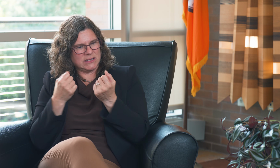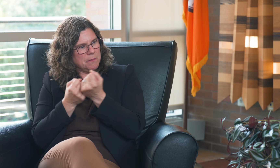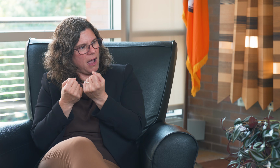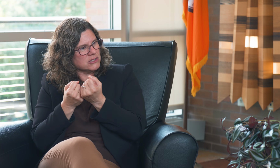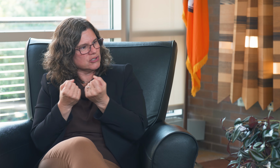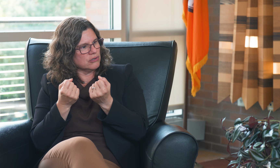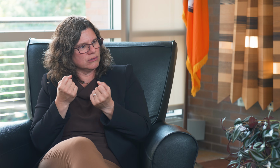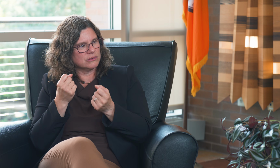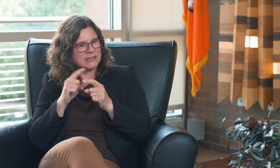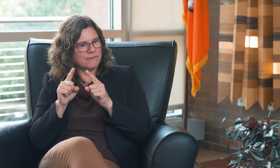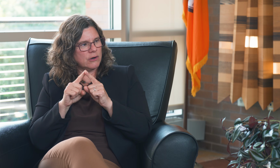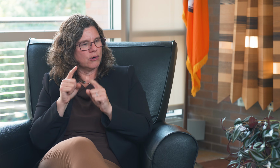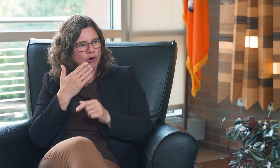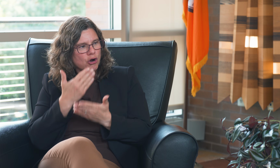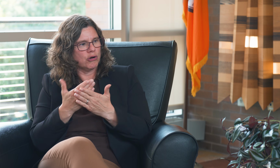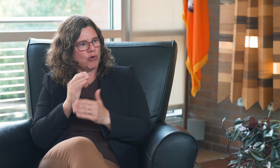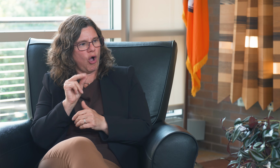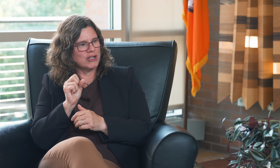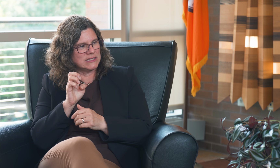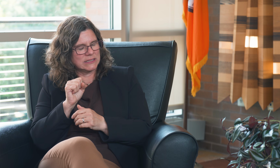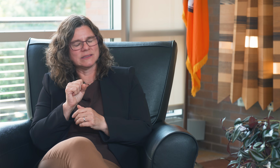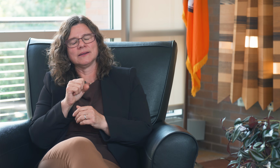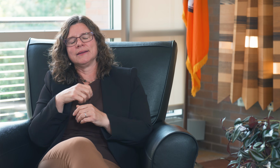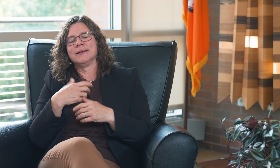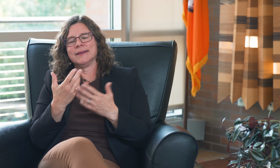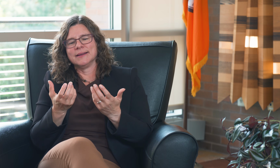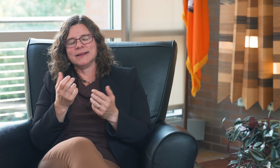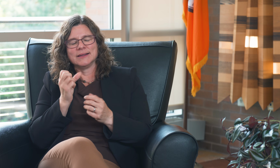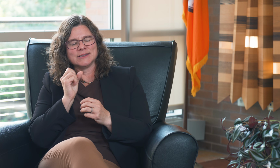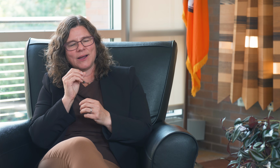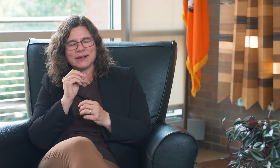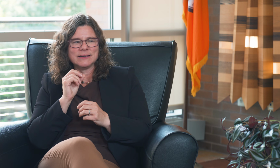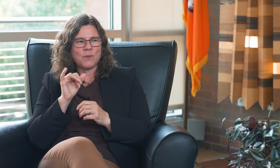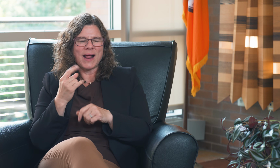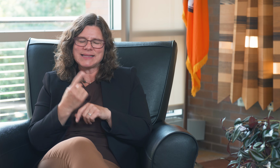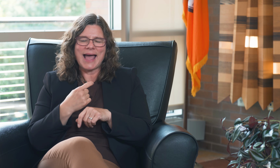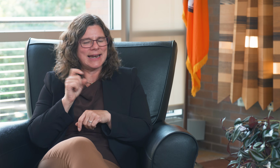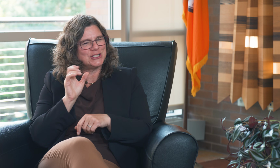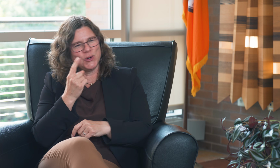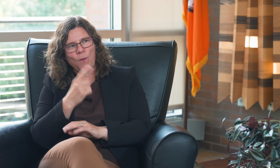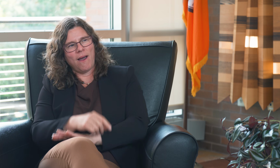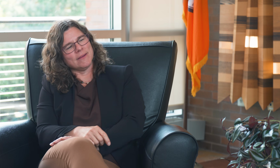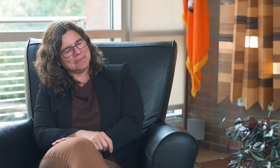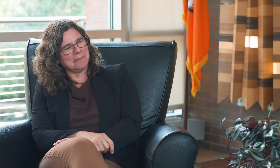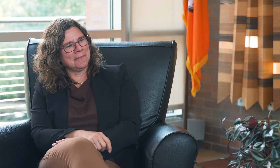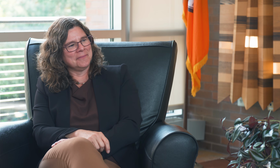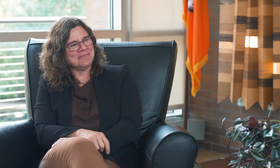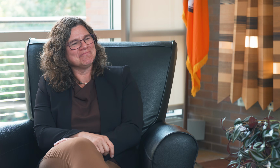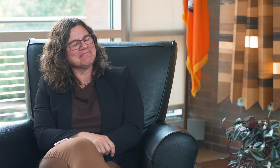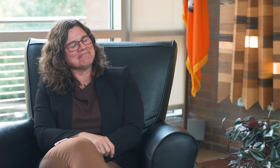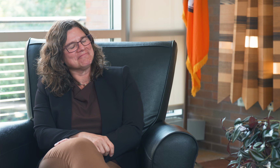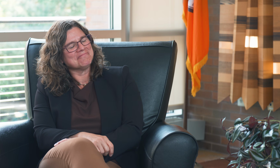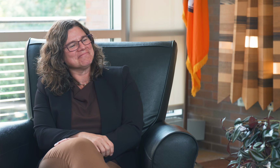Often those events are also supporting different good causes. And one day I'll have to do one.